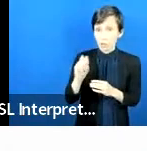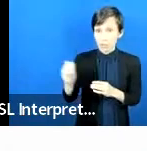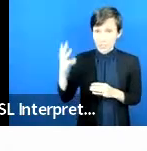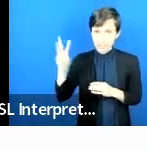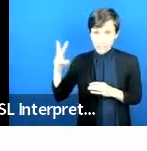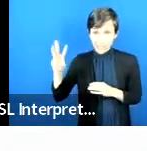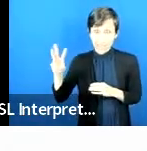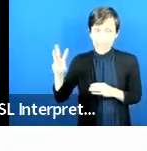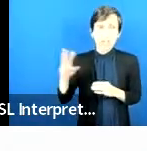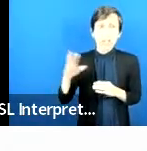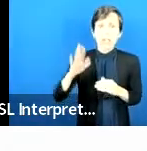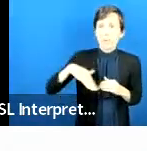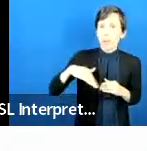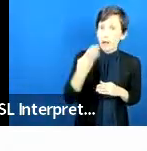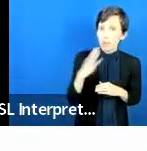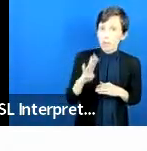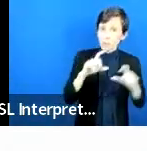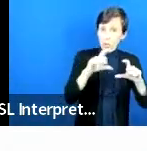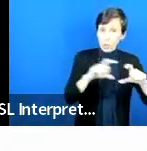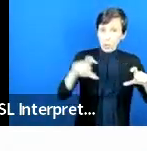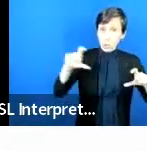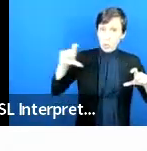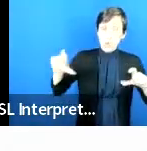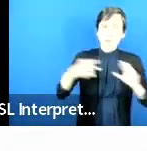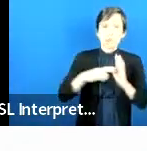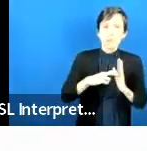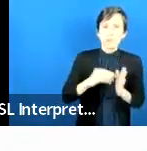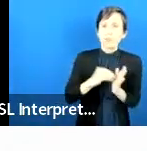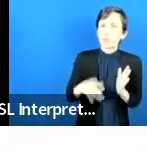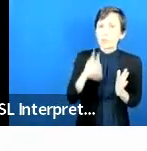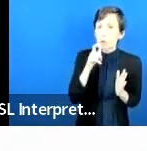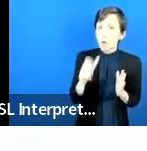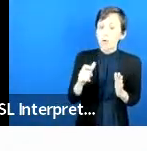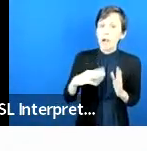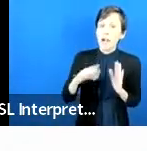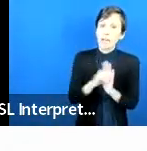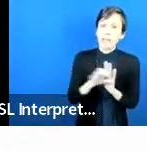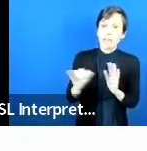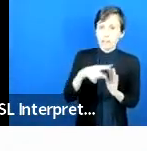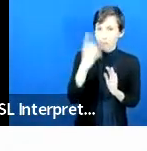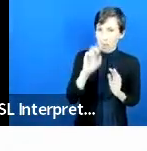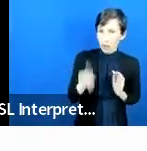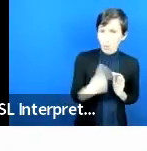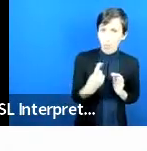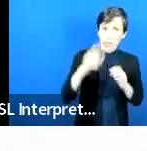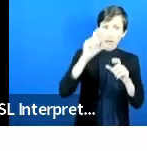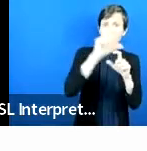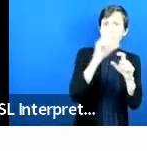with the bottom blue portion representing students identifying as black only and the upper portions representing students who identified